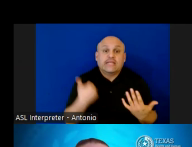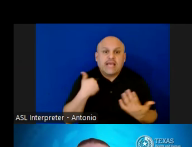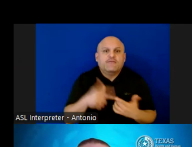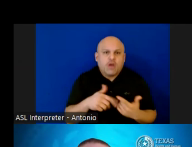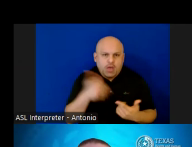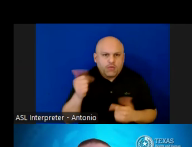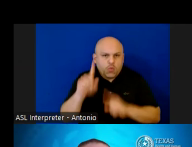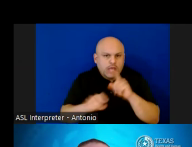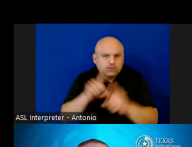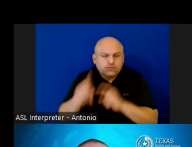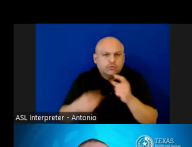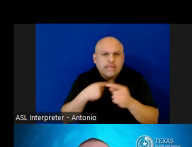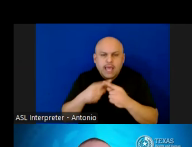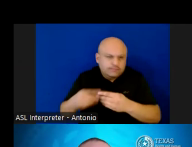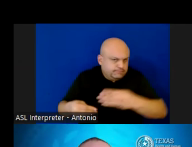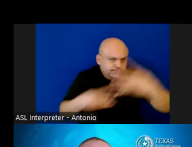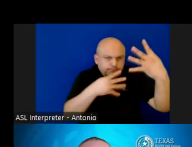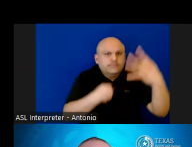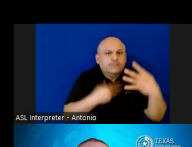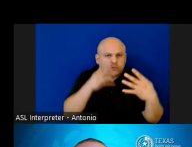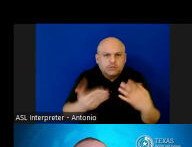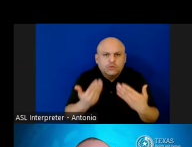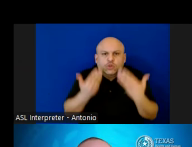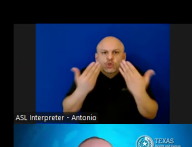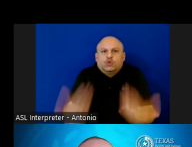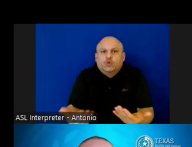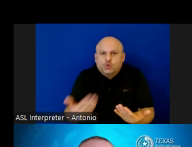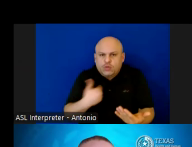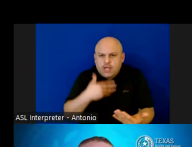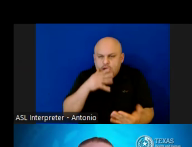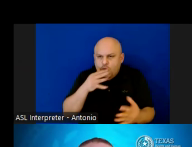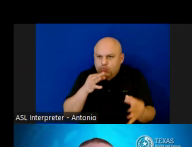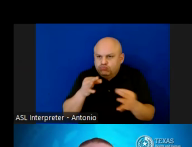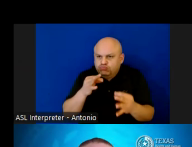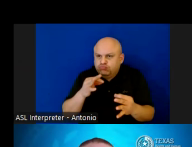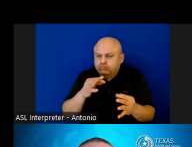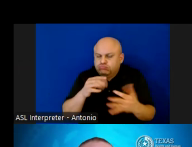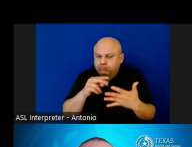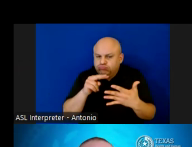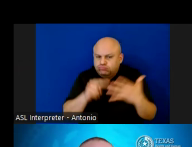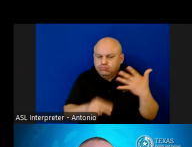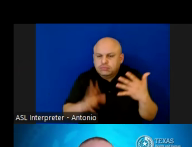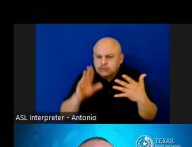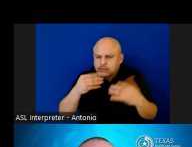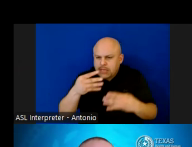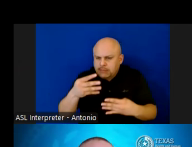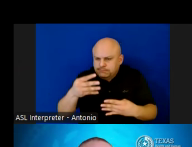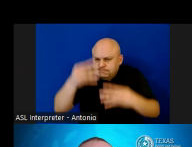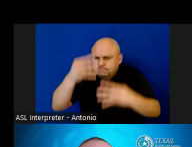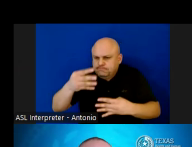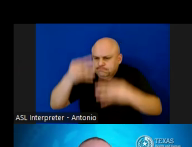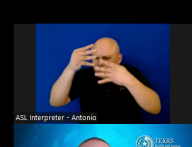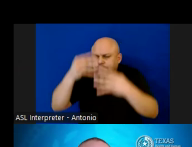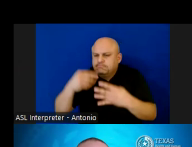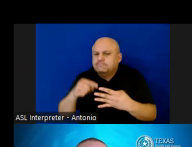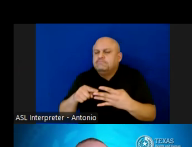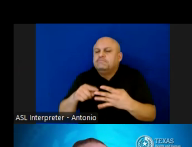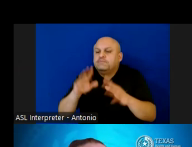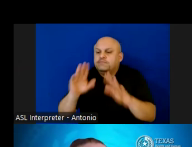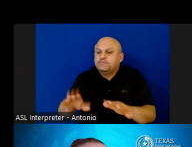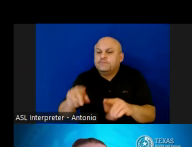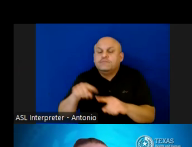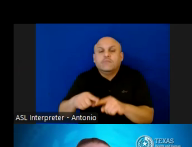We've had a few other questions come up, so I'm going to go through those. Let me scroll through.